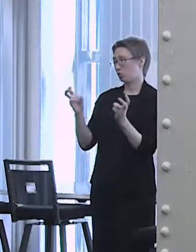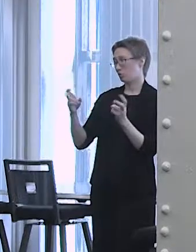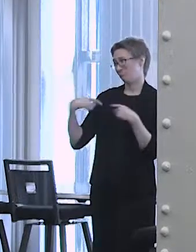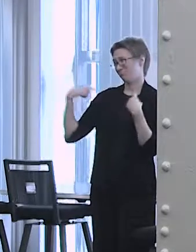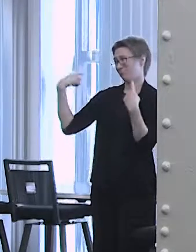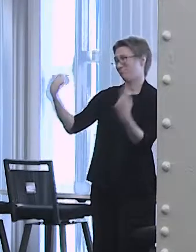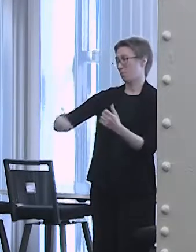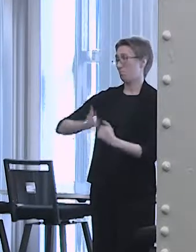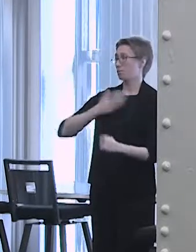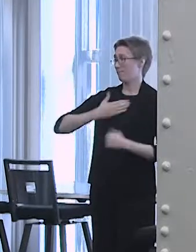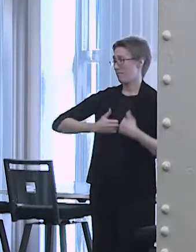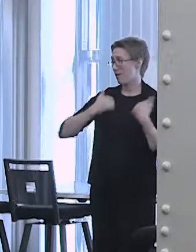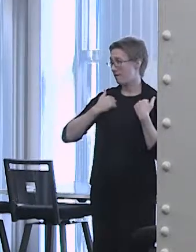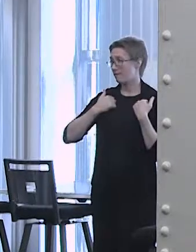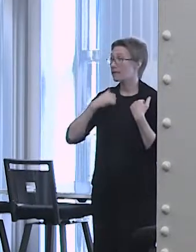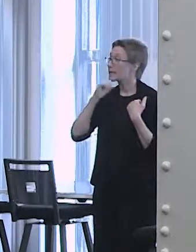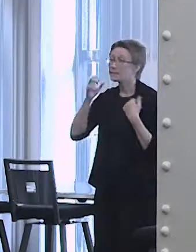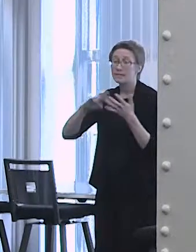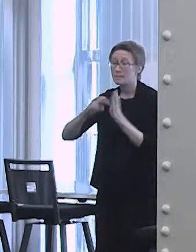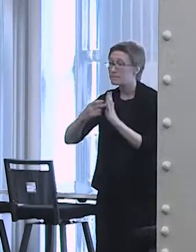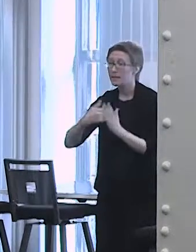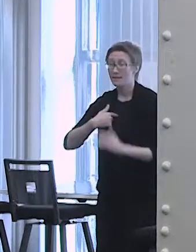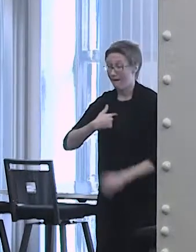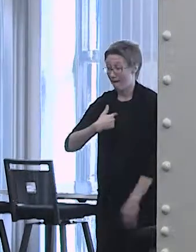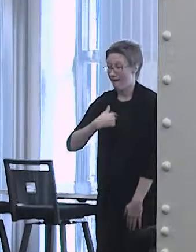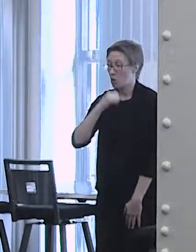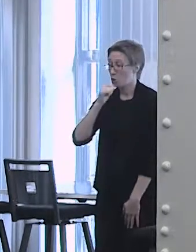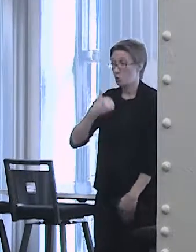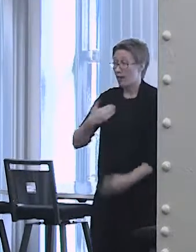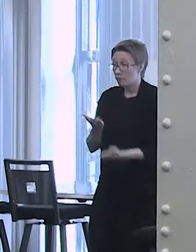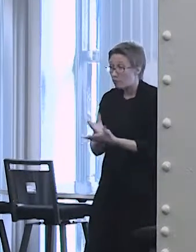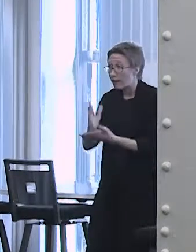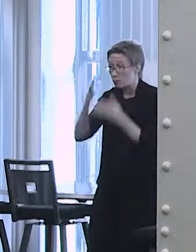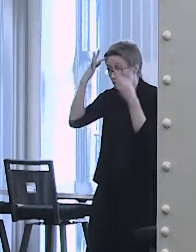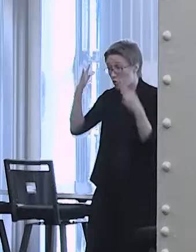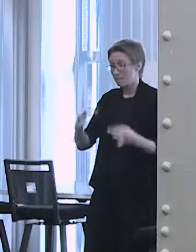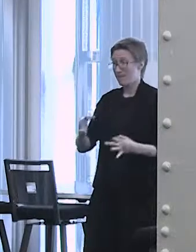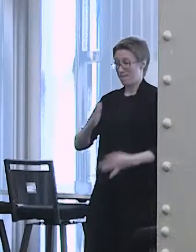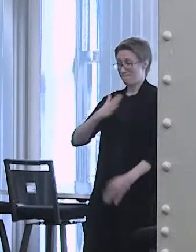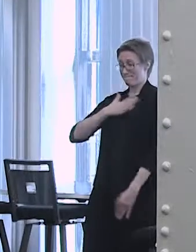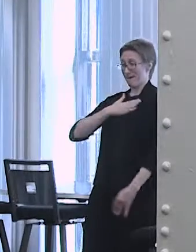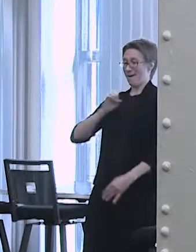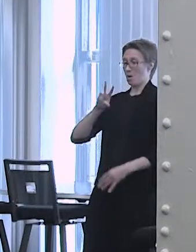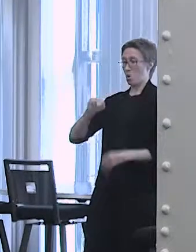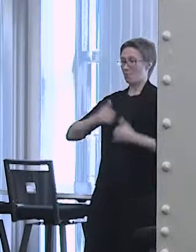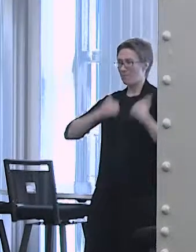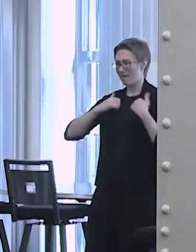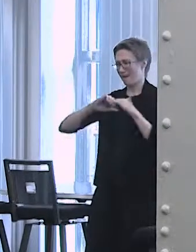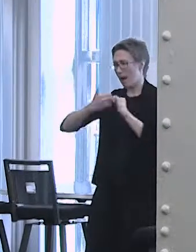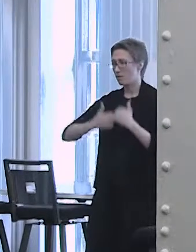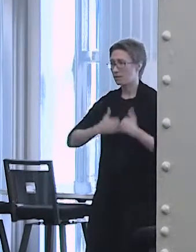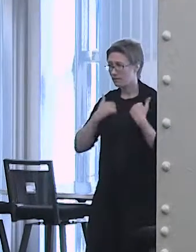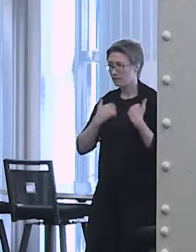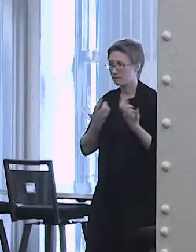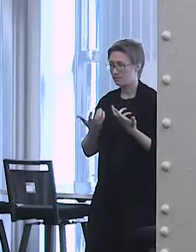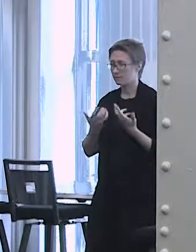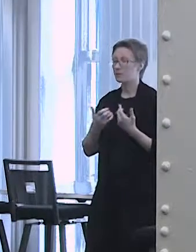That doesn't mean that I don't have the right to determine how I should live, and that doesn't mean that other people